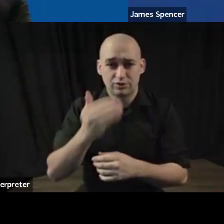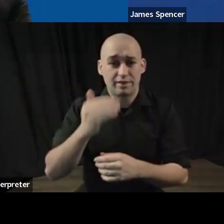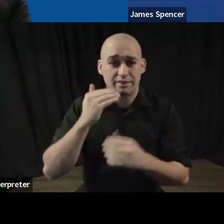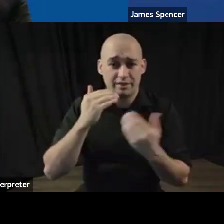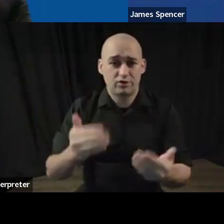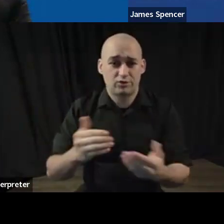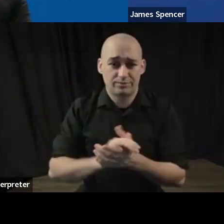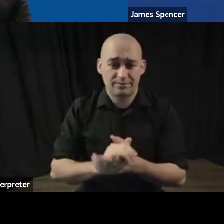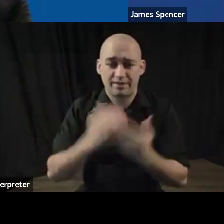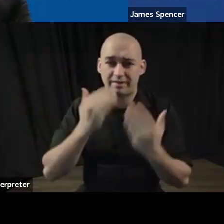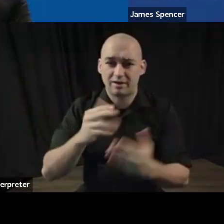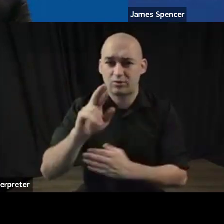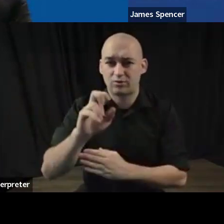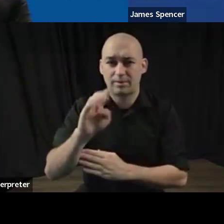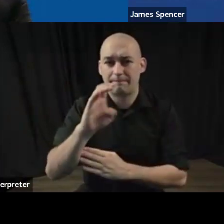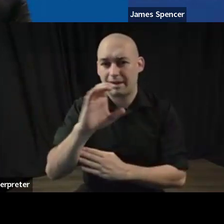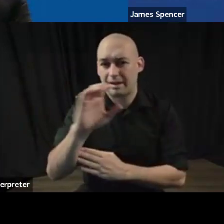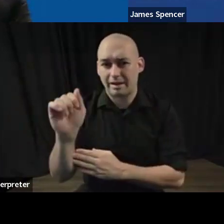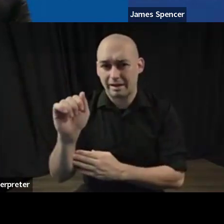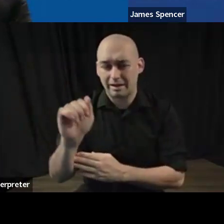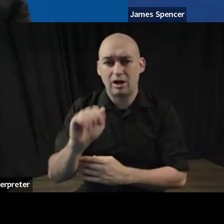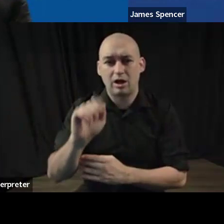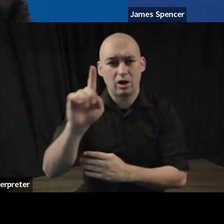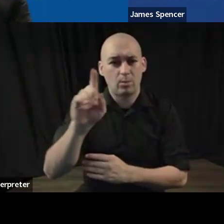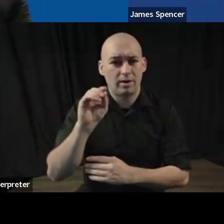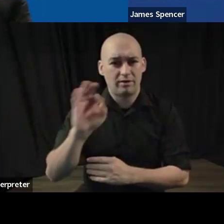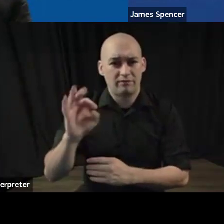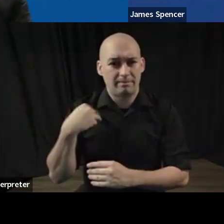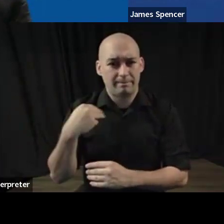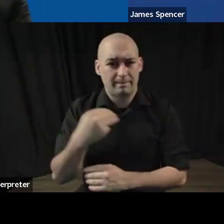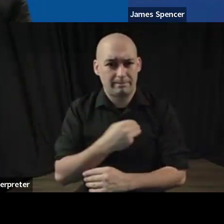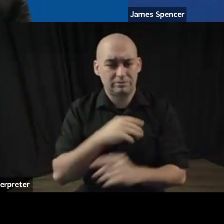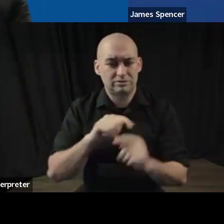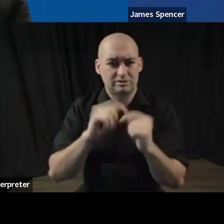Thank you, Rebecca. If one of the members of our team could drop the Partner Resource